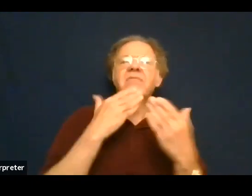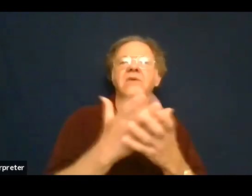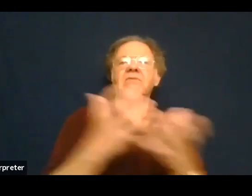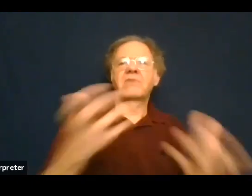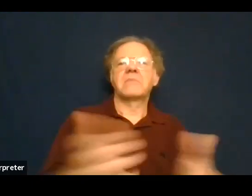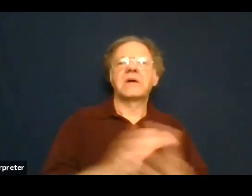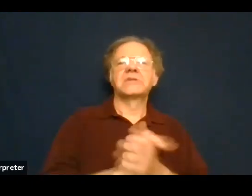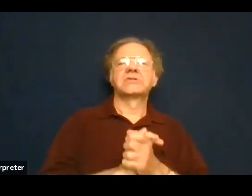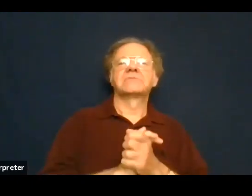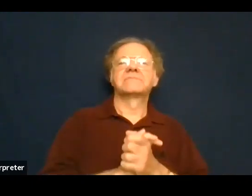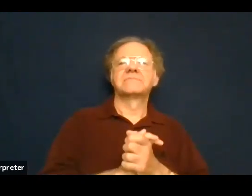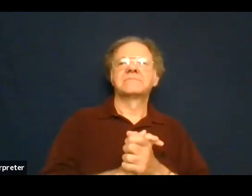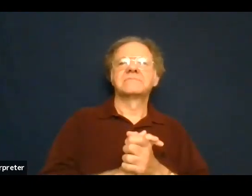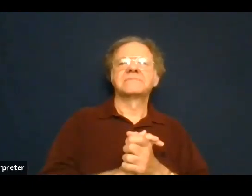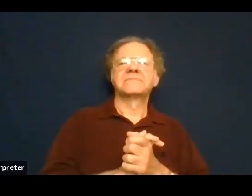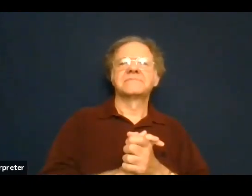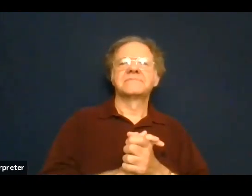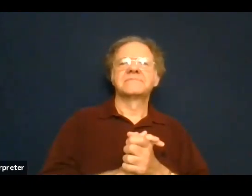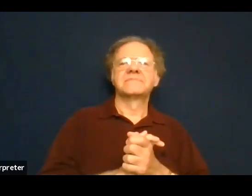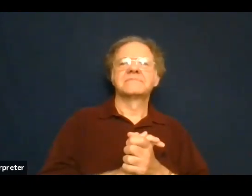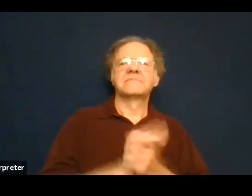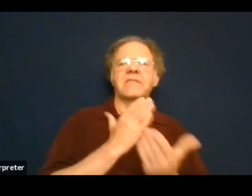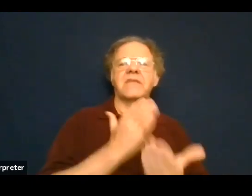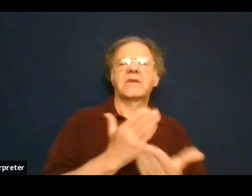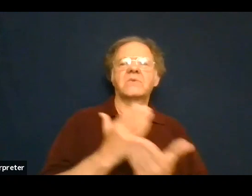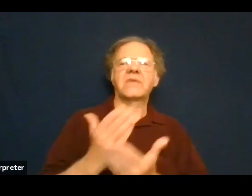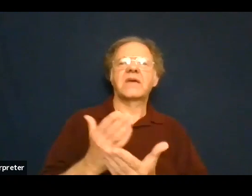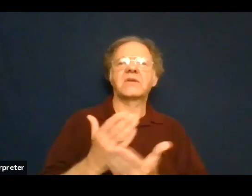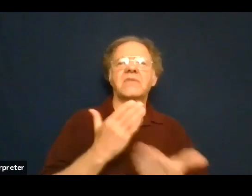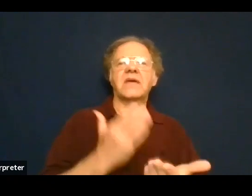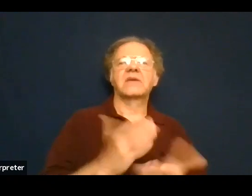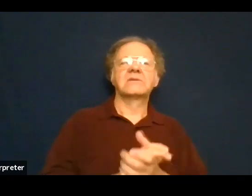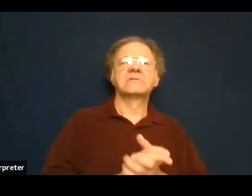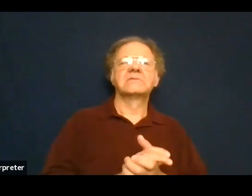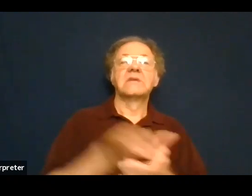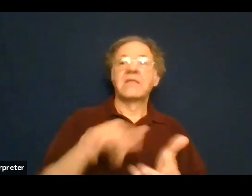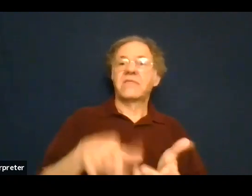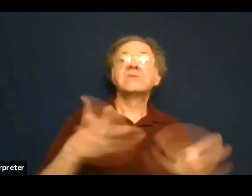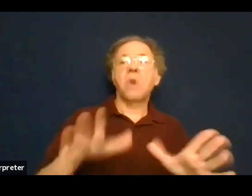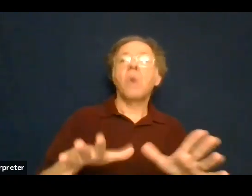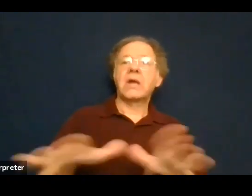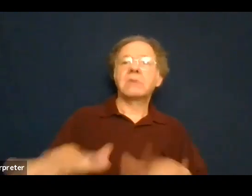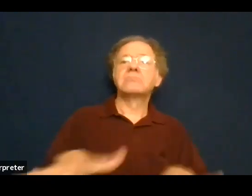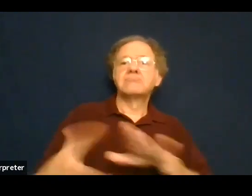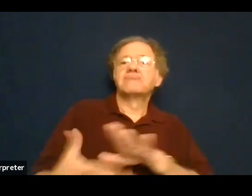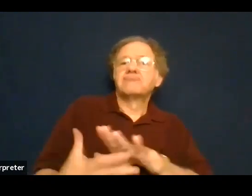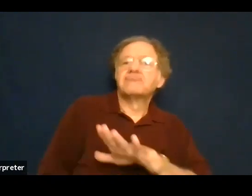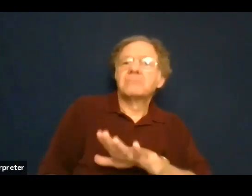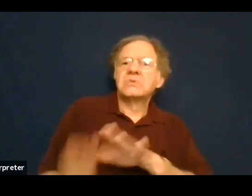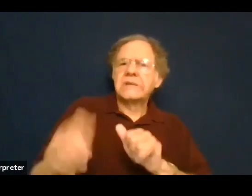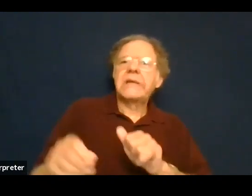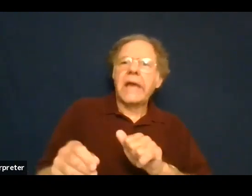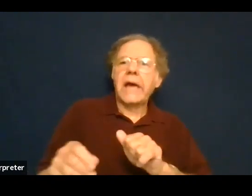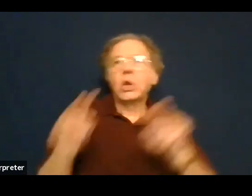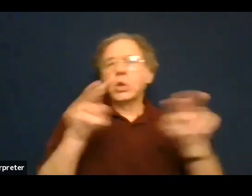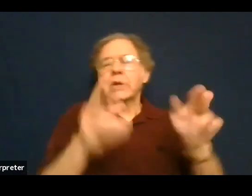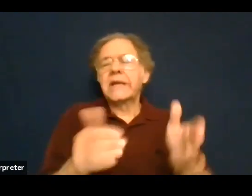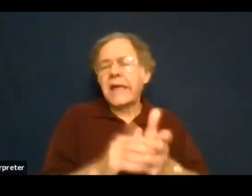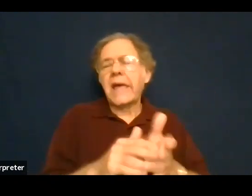Thank you. This has all been recorded, so we can always rehash it or think about it. If not, everybody could hear everybody.